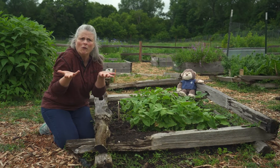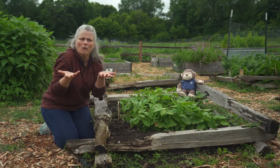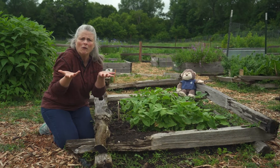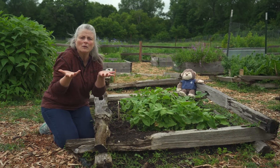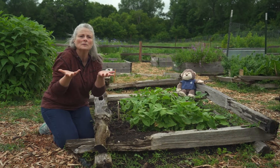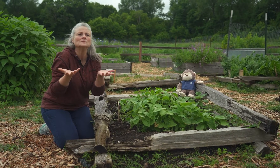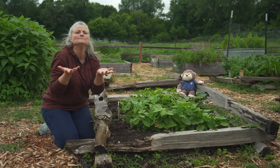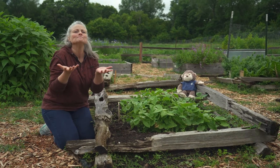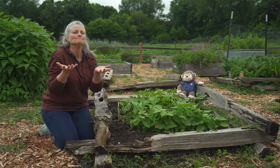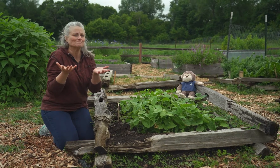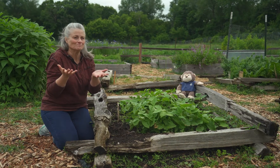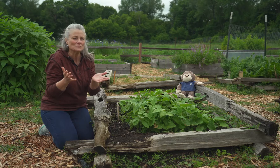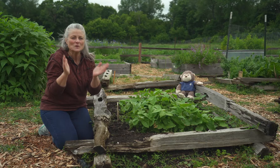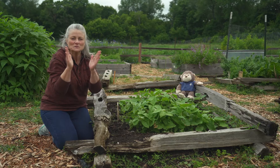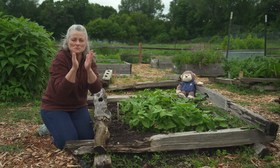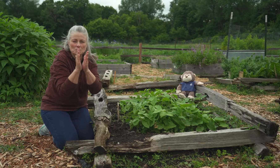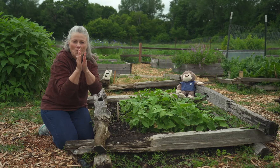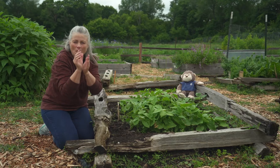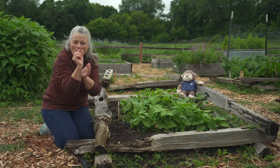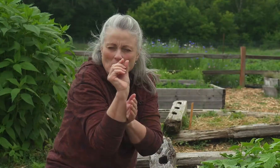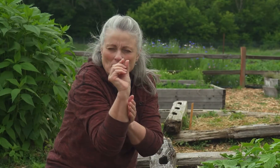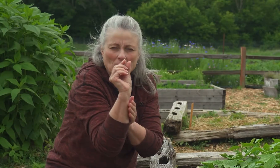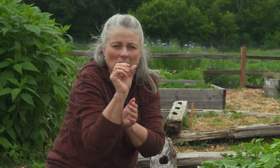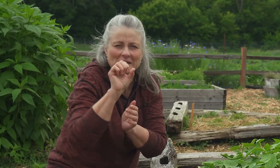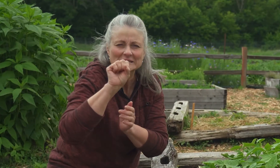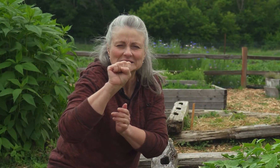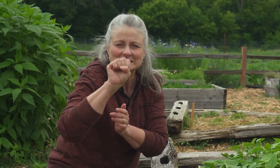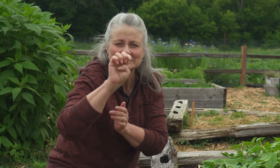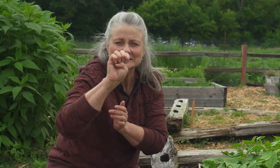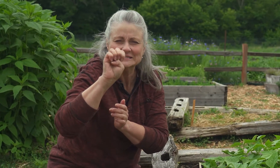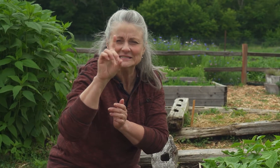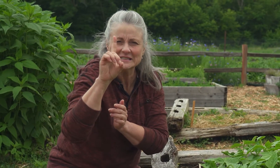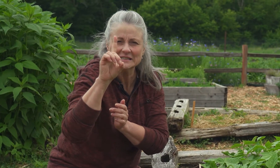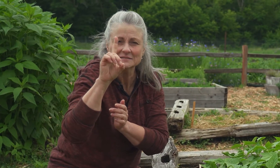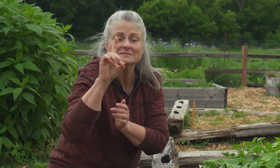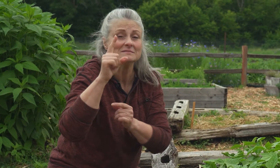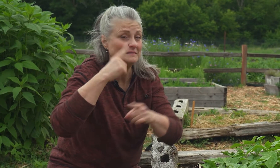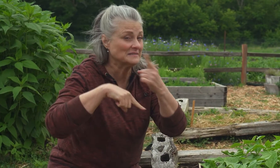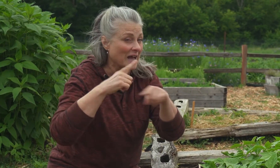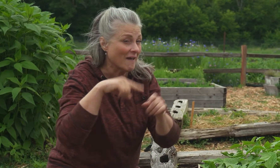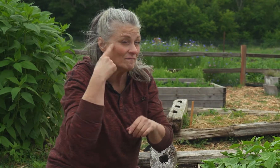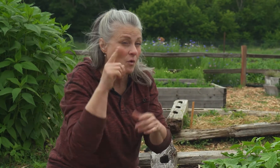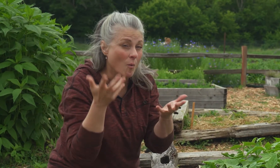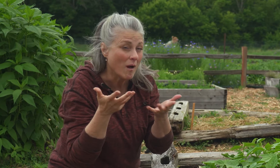Do you know what they start as though? They started as very small seeds.